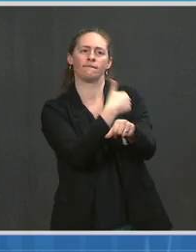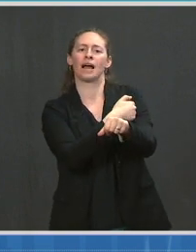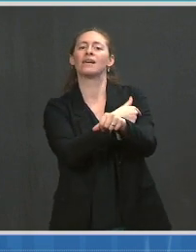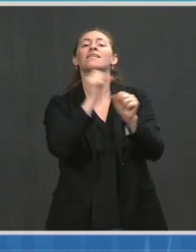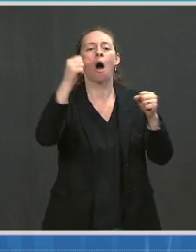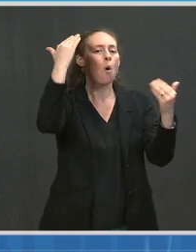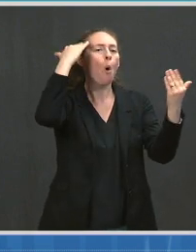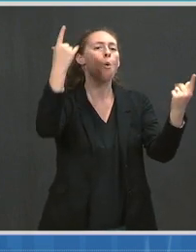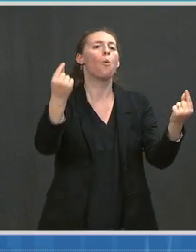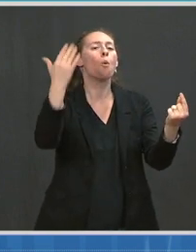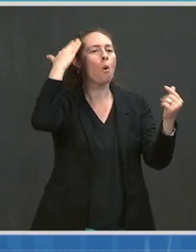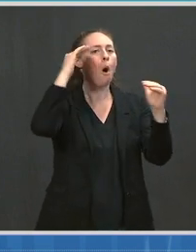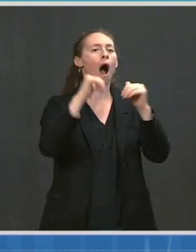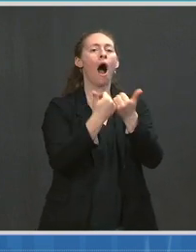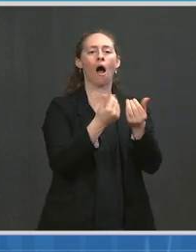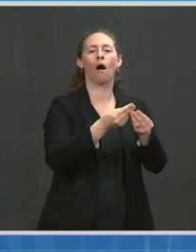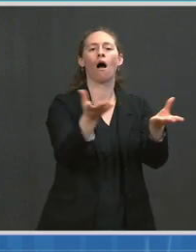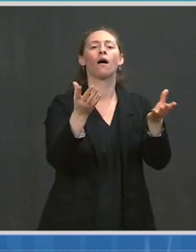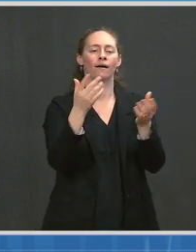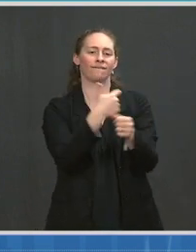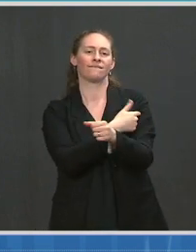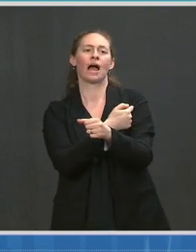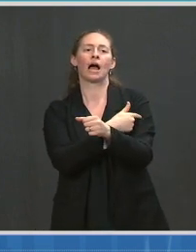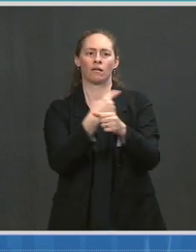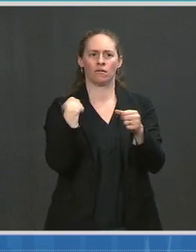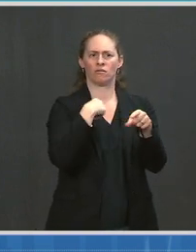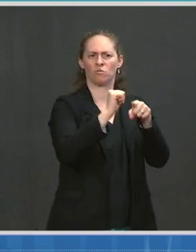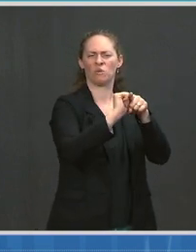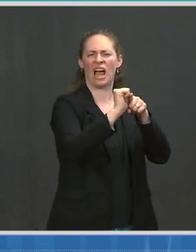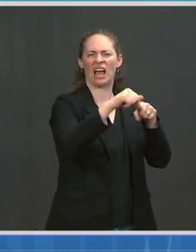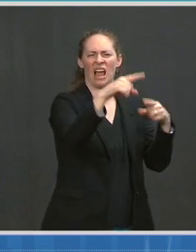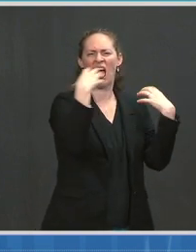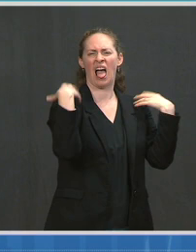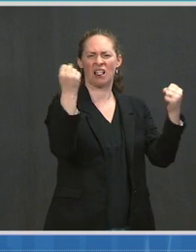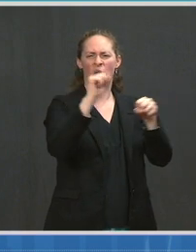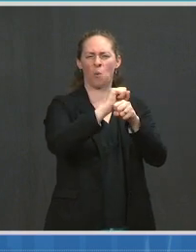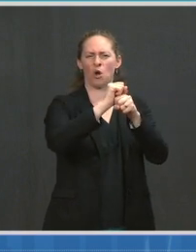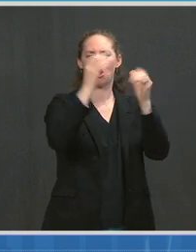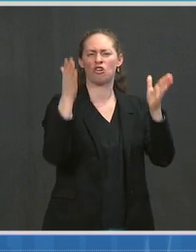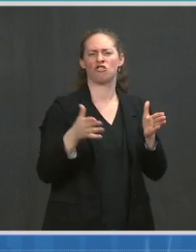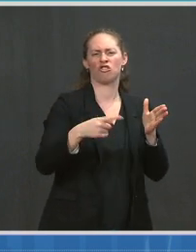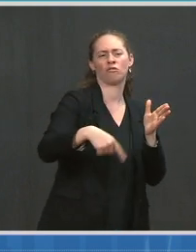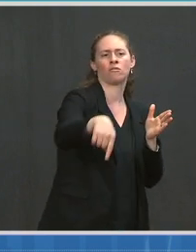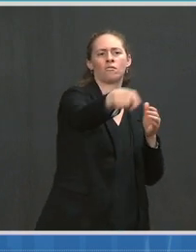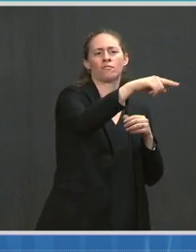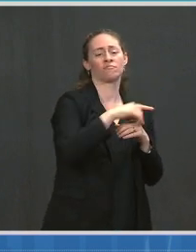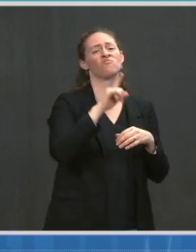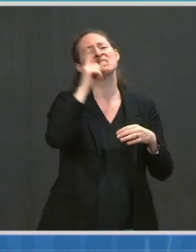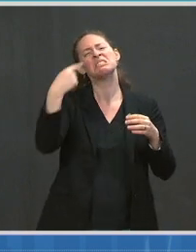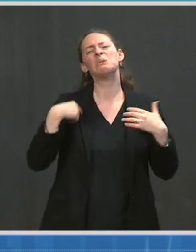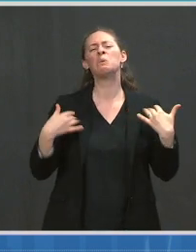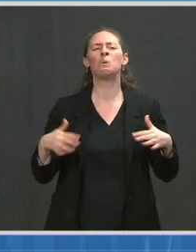And I am proud that CDC is helping to lead the new effort in vaccinating patients receiving dialysis